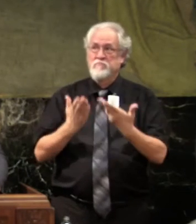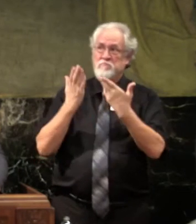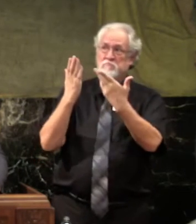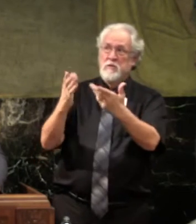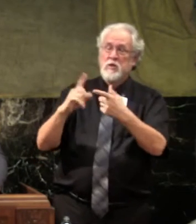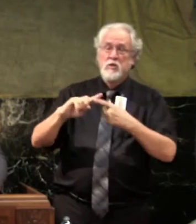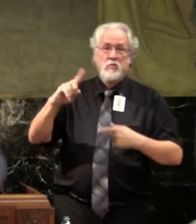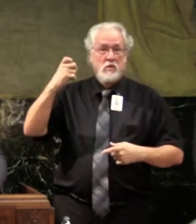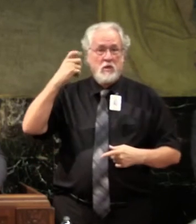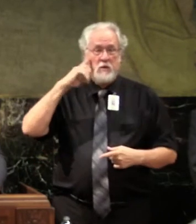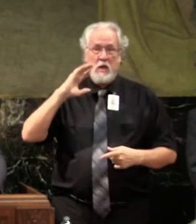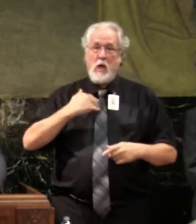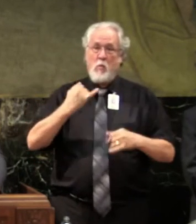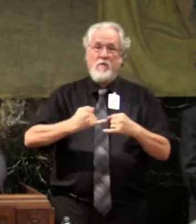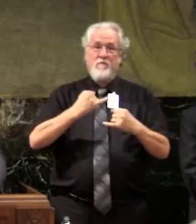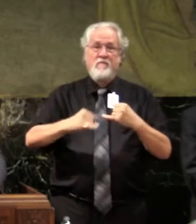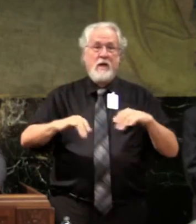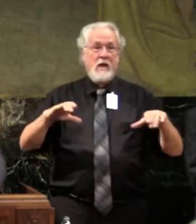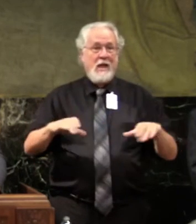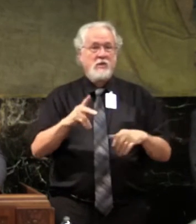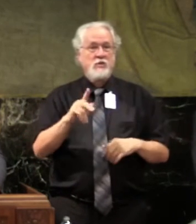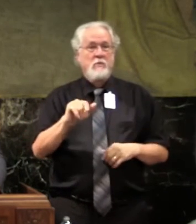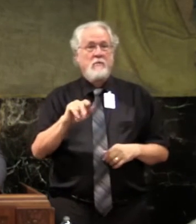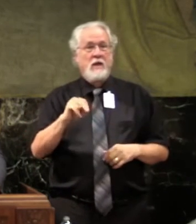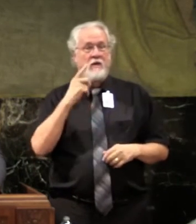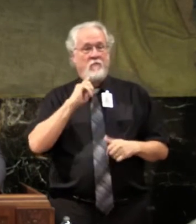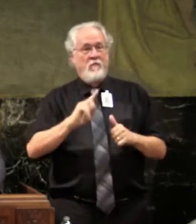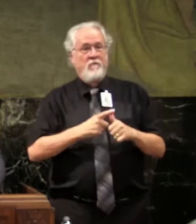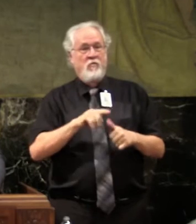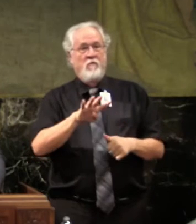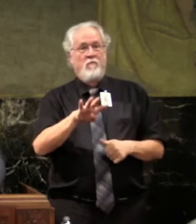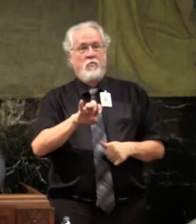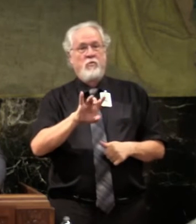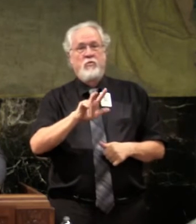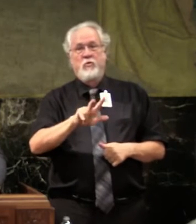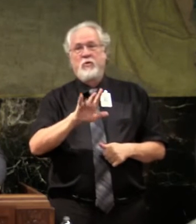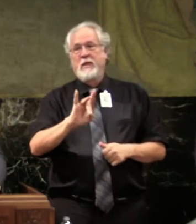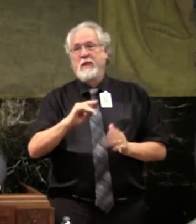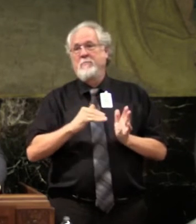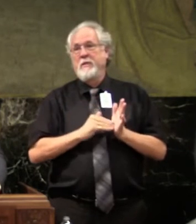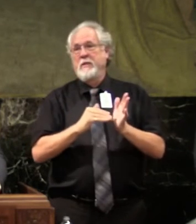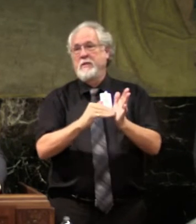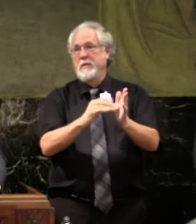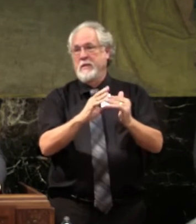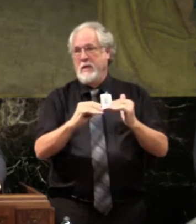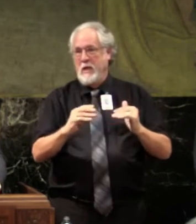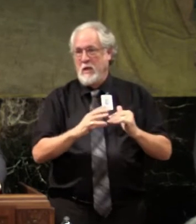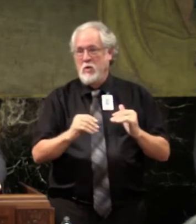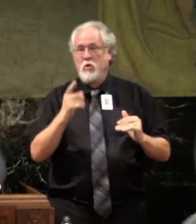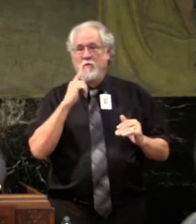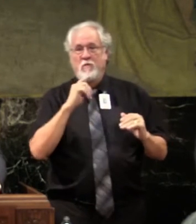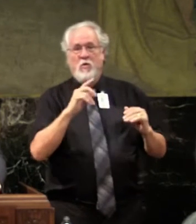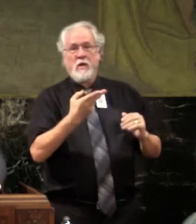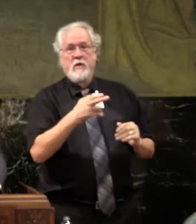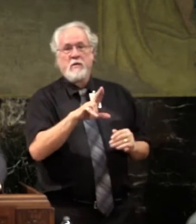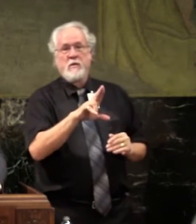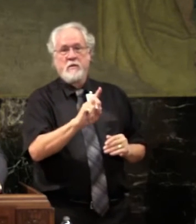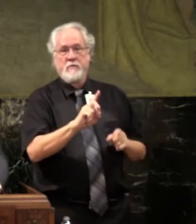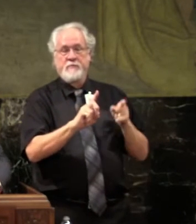our final action plan for the first 438 million dollars to housing and urban development but i'd also like this